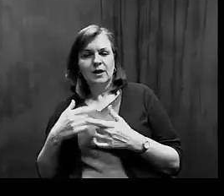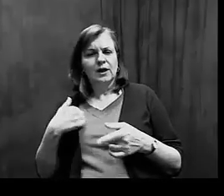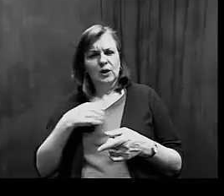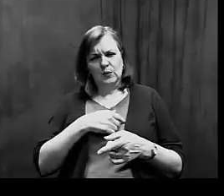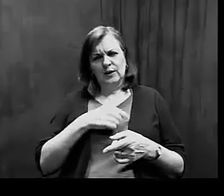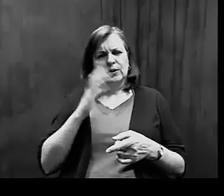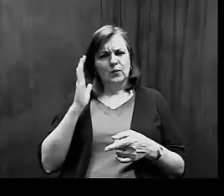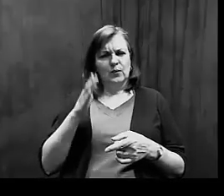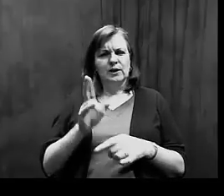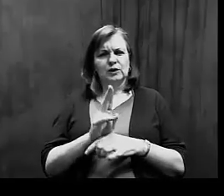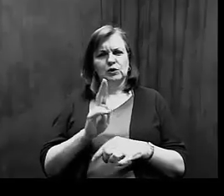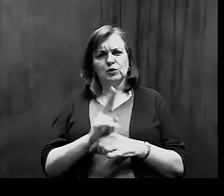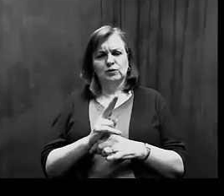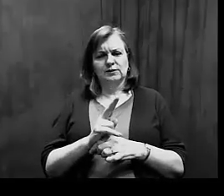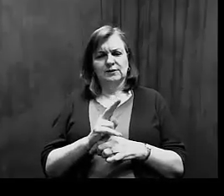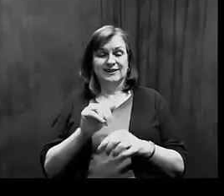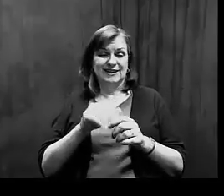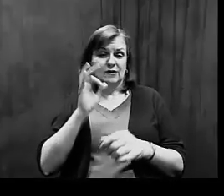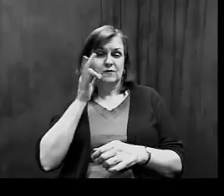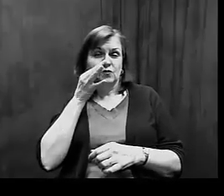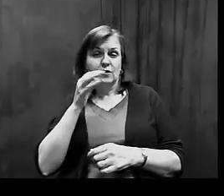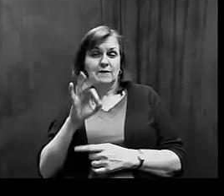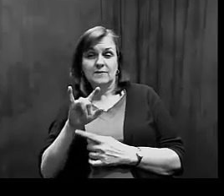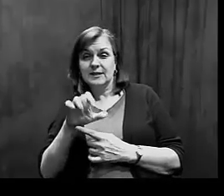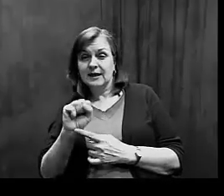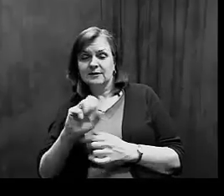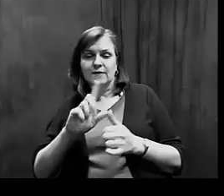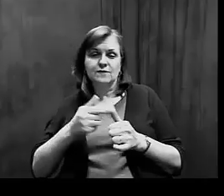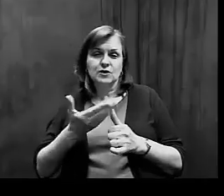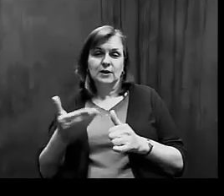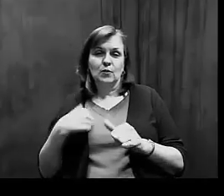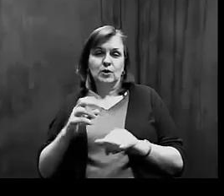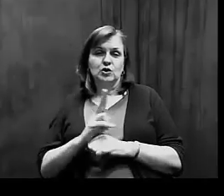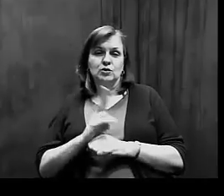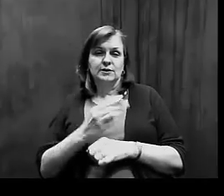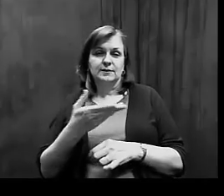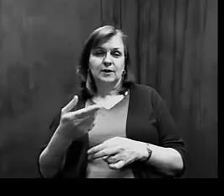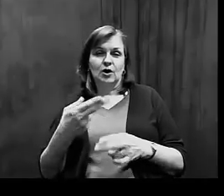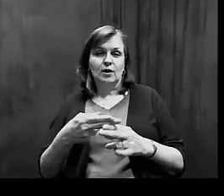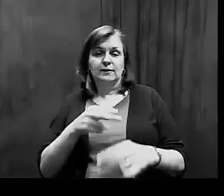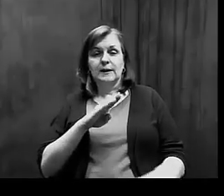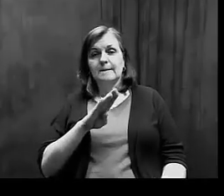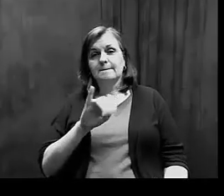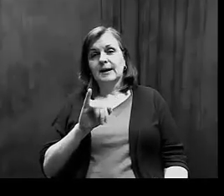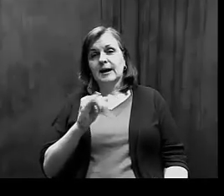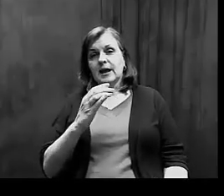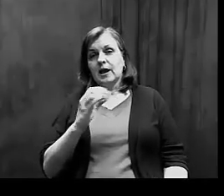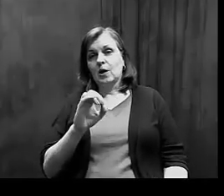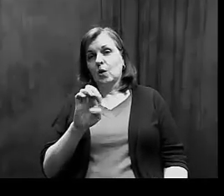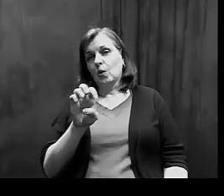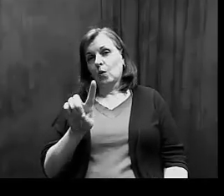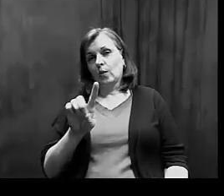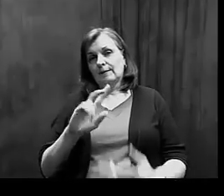in fruit flies one of the first things will use is something called bicoid